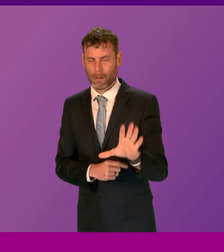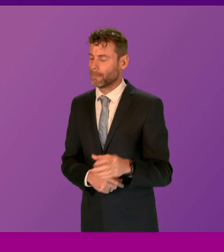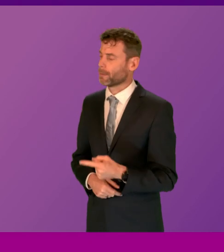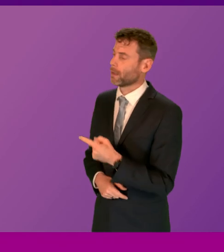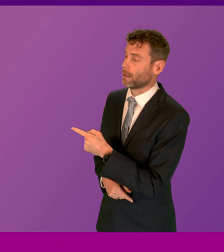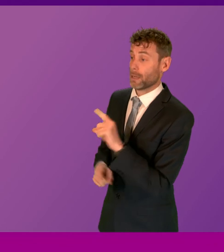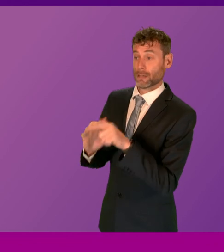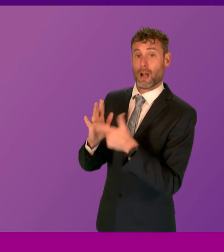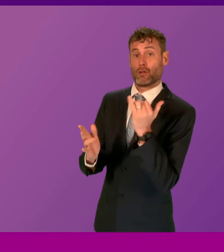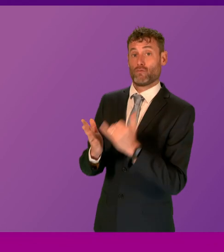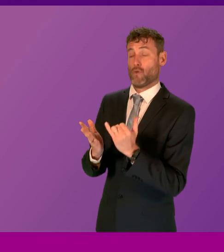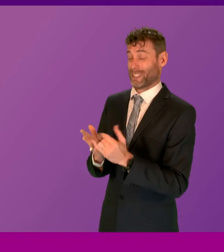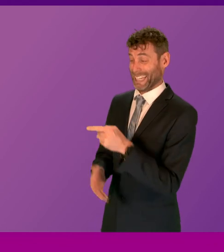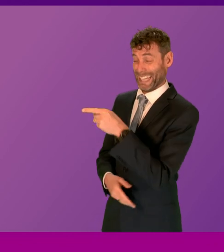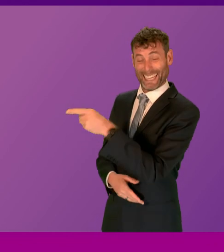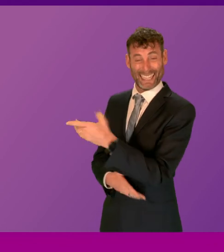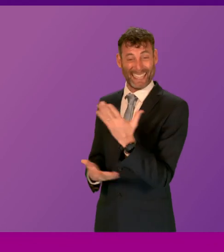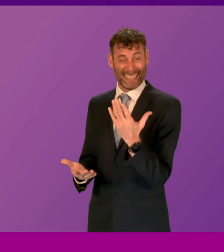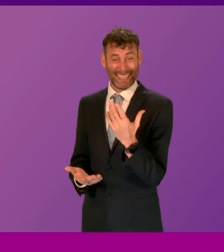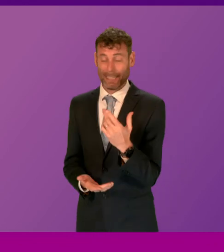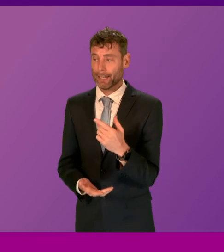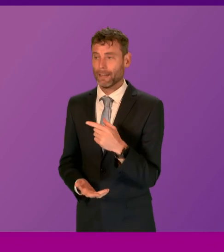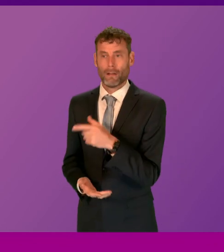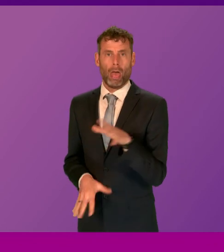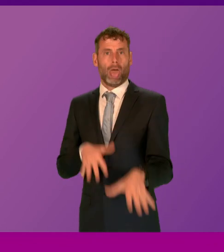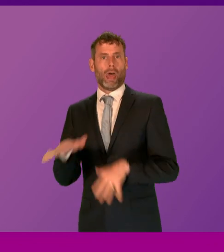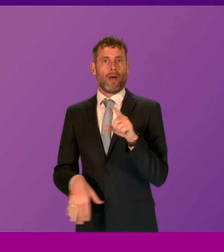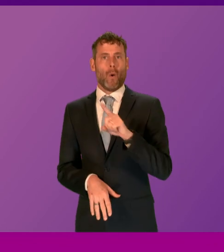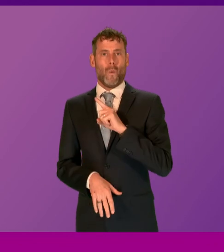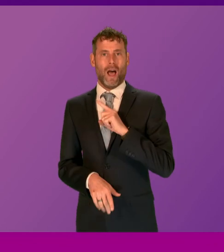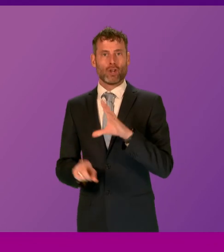Douglas Ross, having clearly been left hung out to dry by his colleagues, is desperate